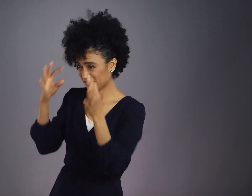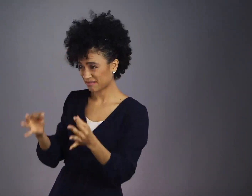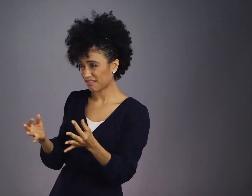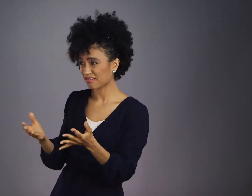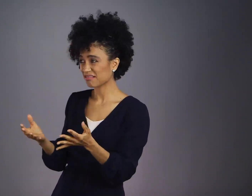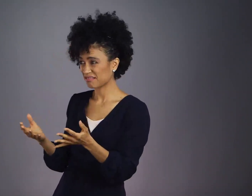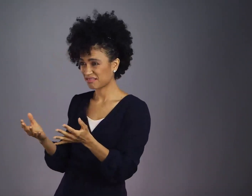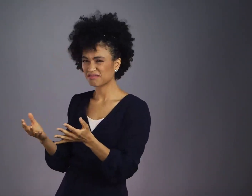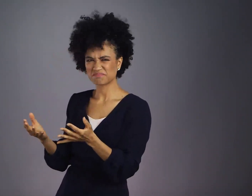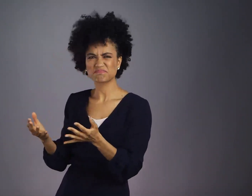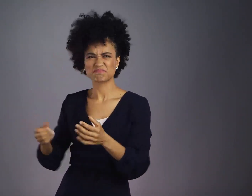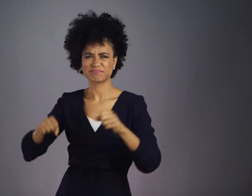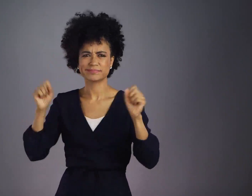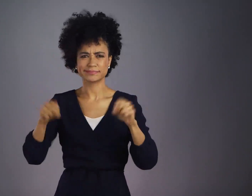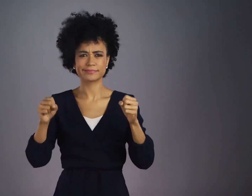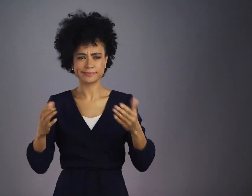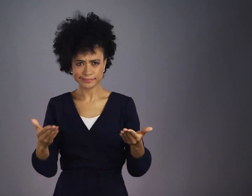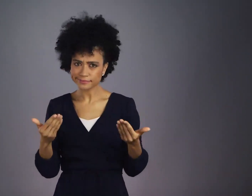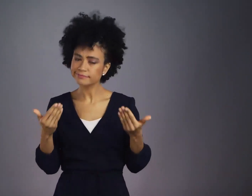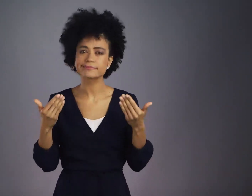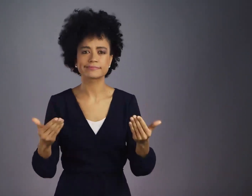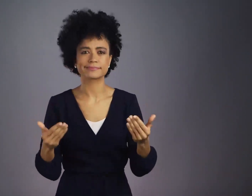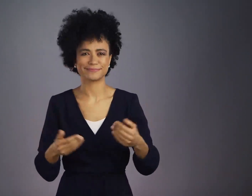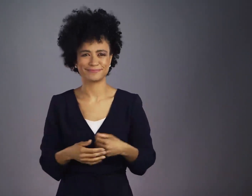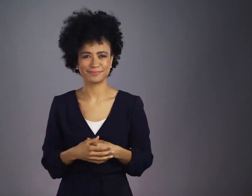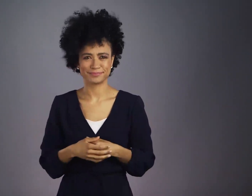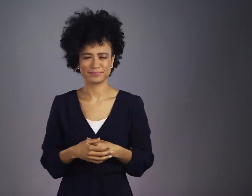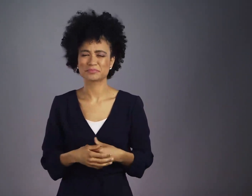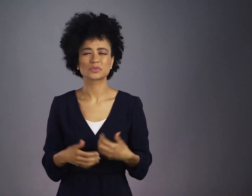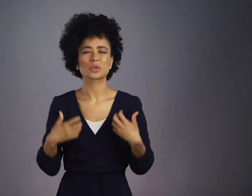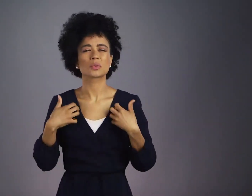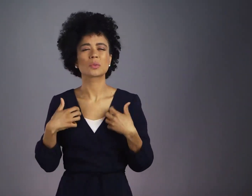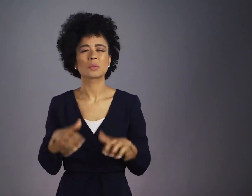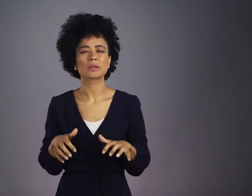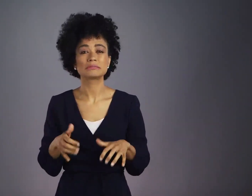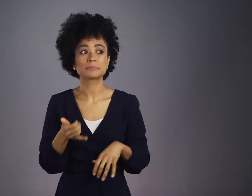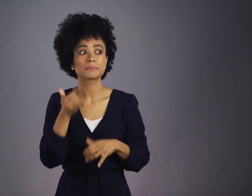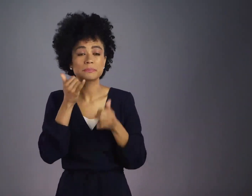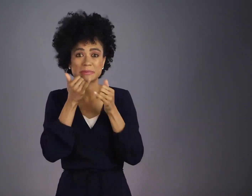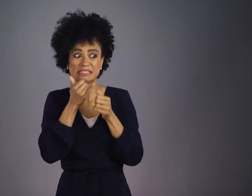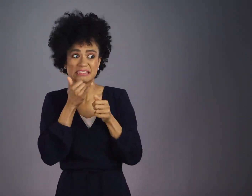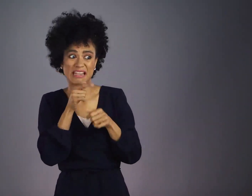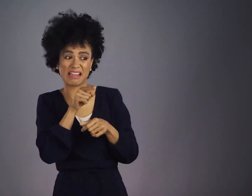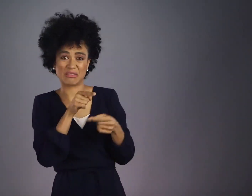than to stand before his Creator guilty of such ruinous slander.